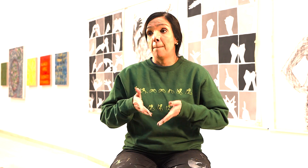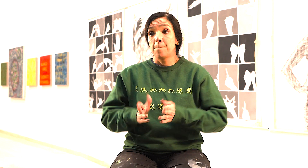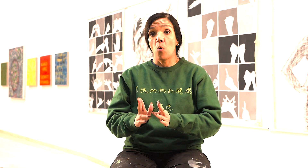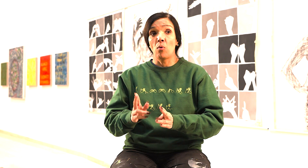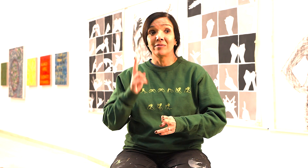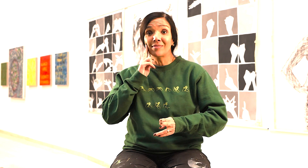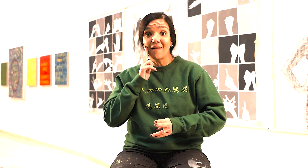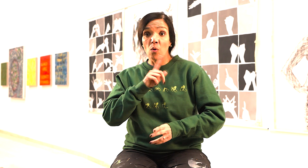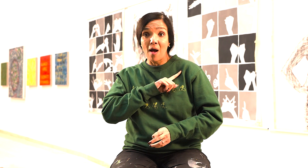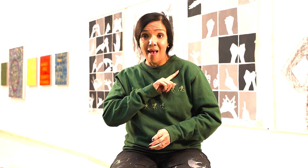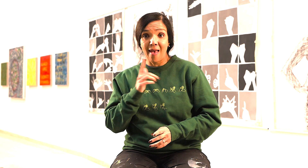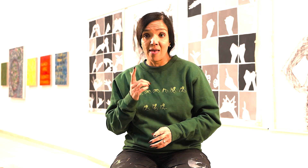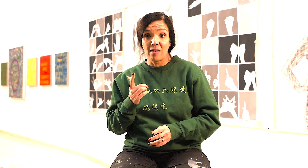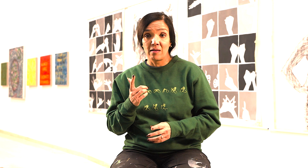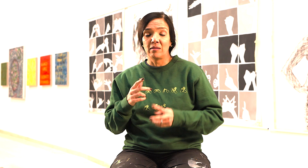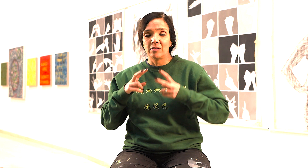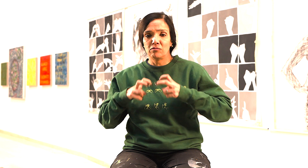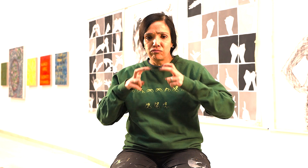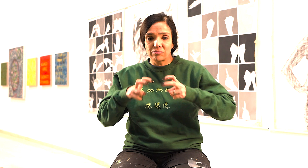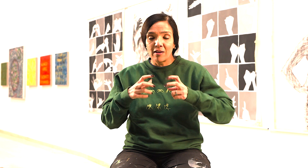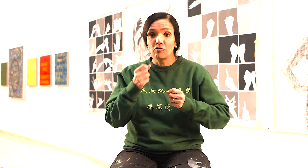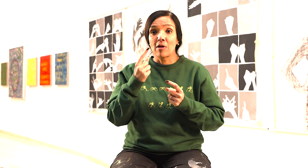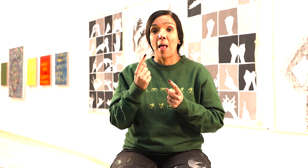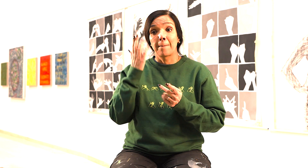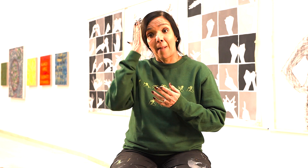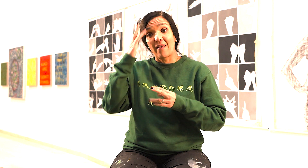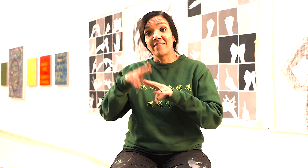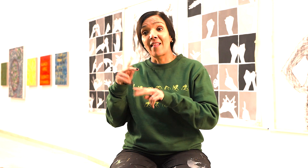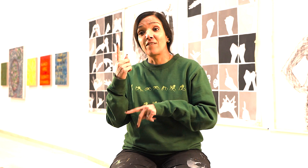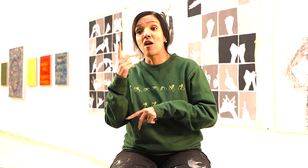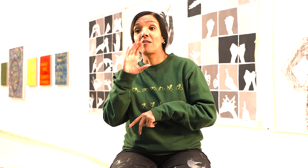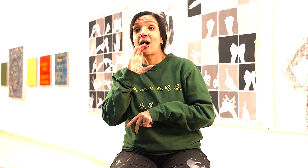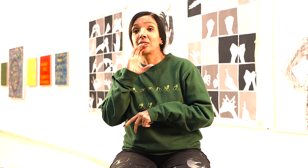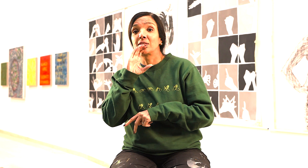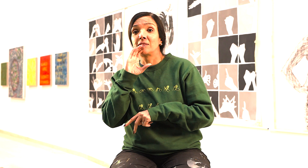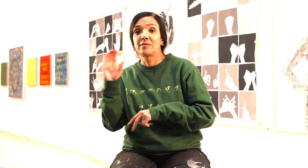Well, after doing some research, they realize my parents, being first cousins,